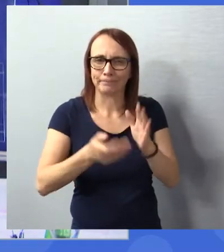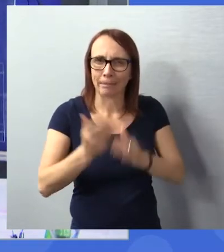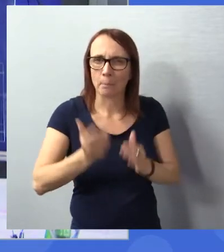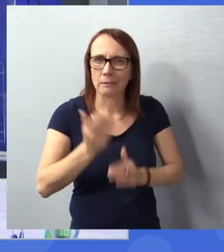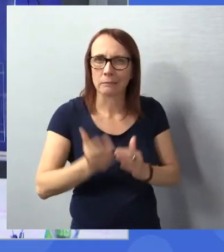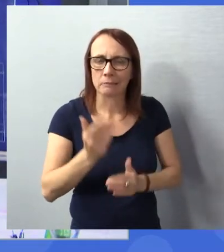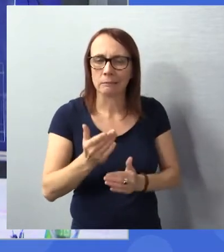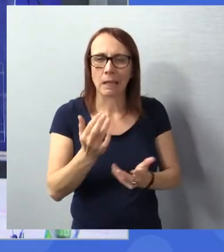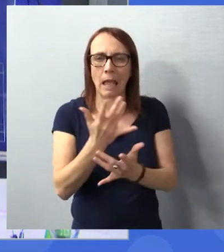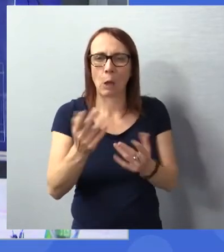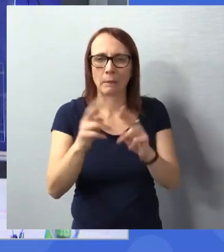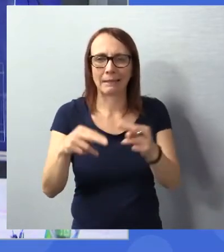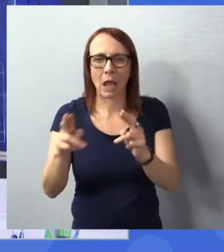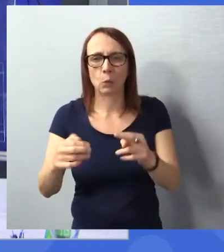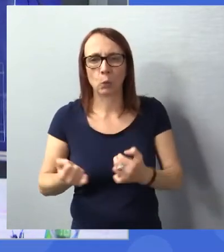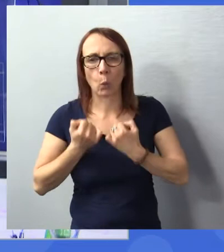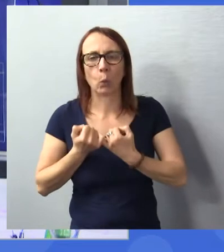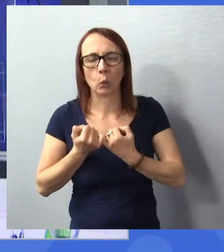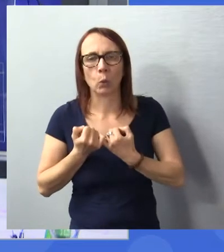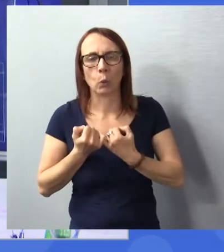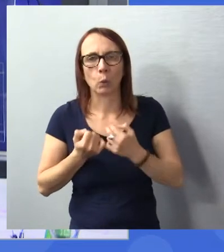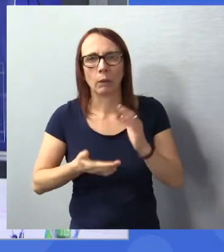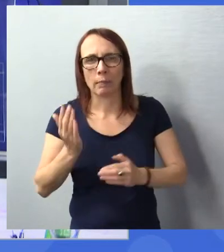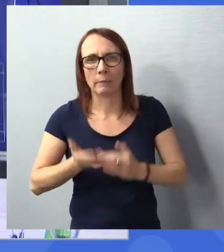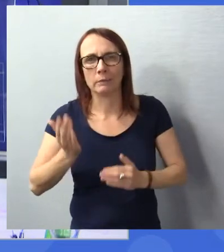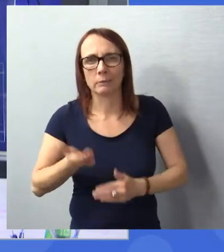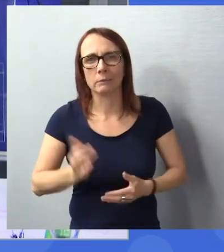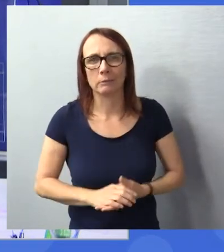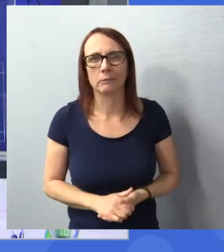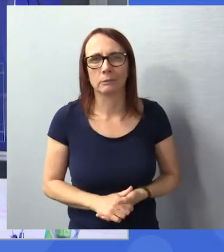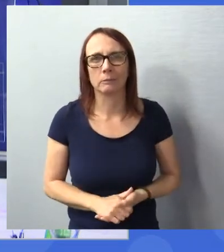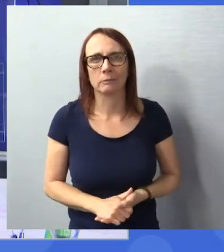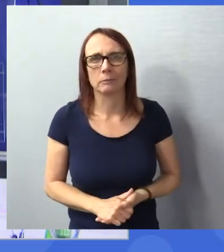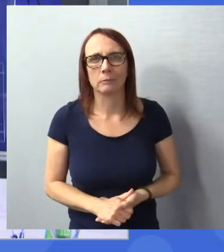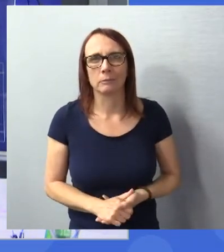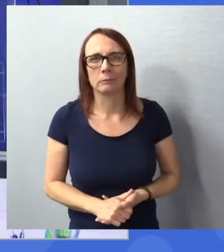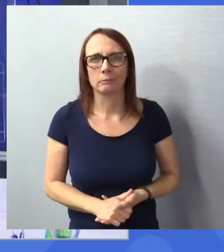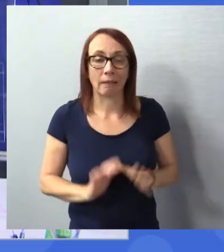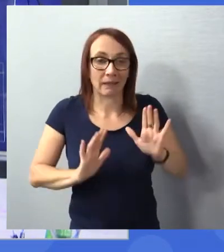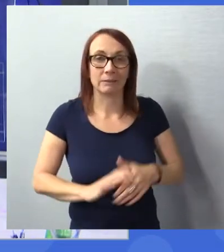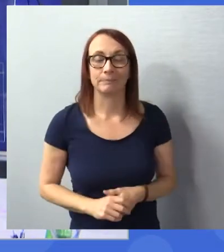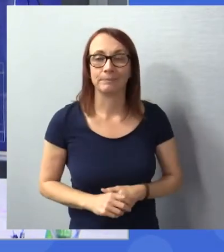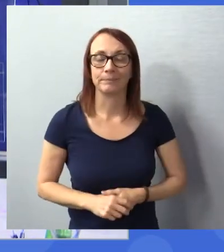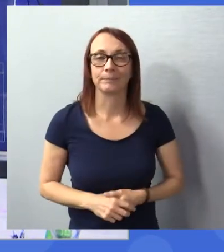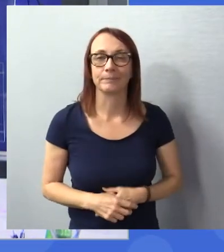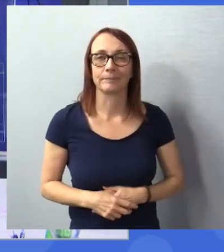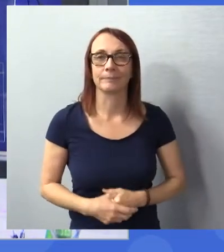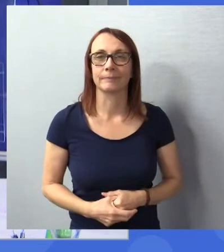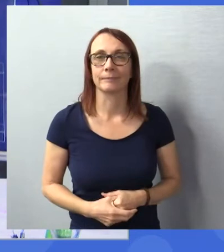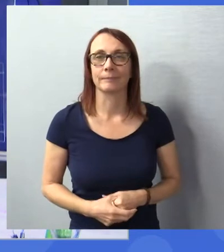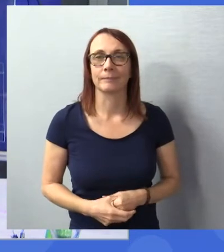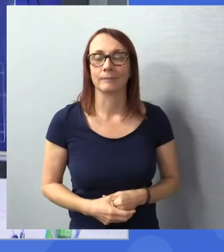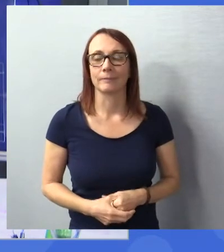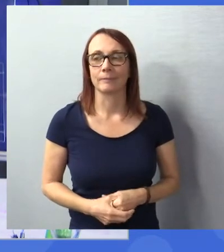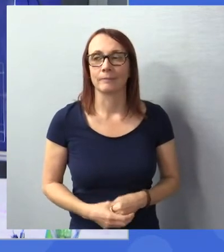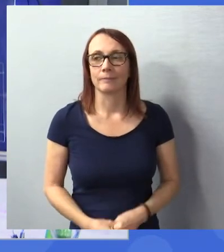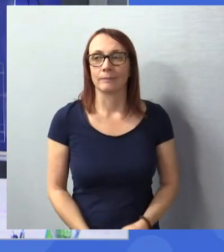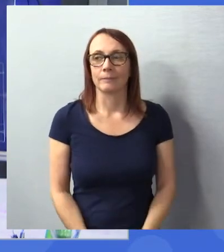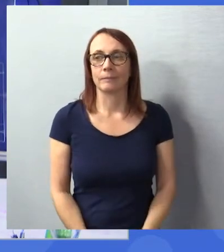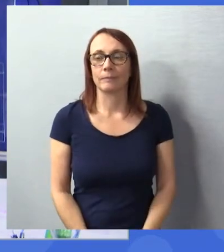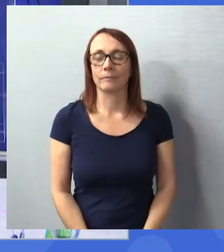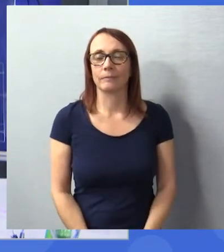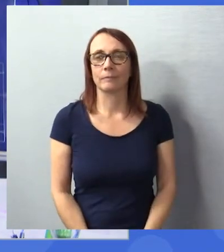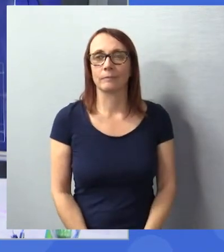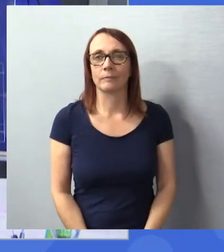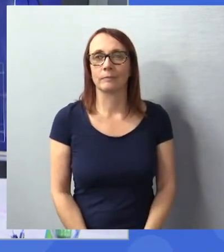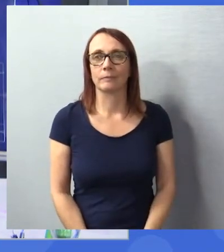landlords can own because well anyway